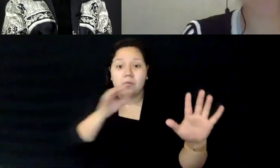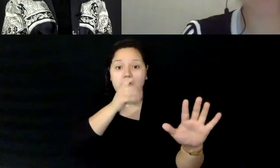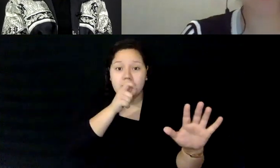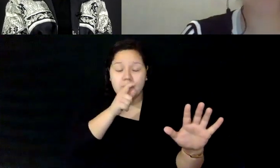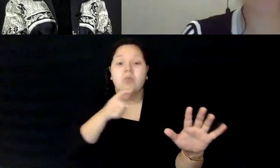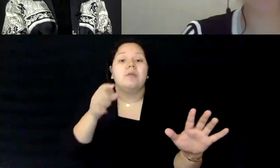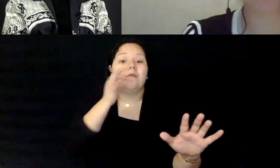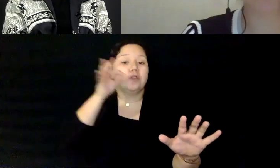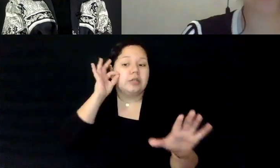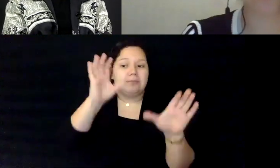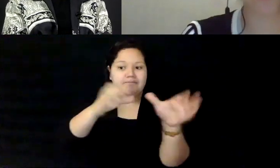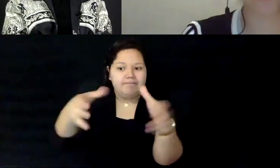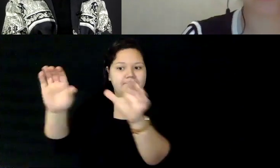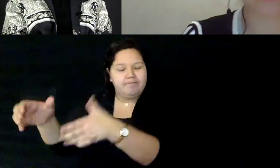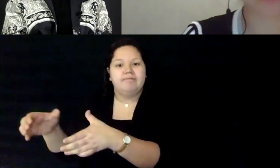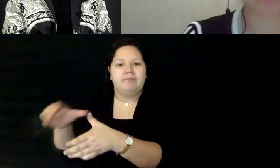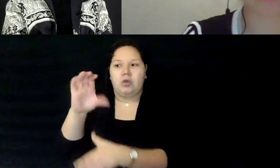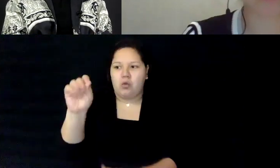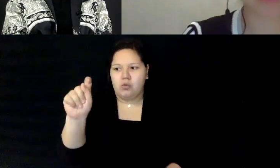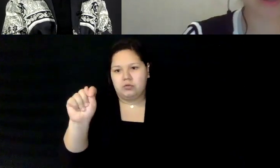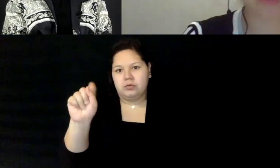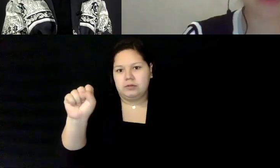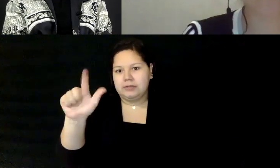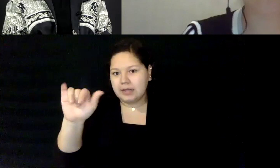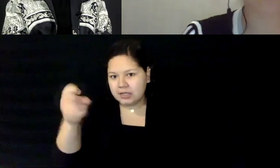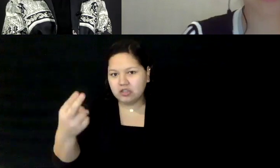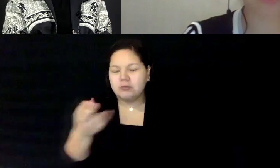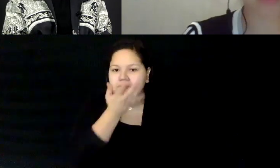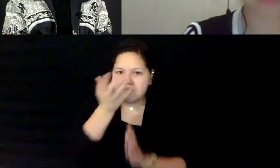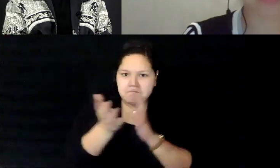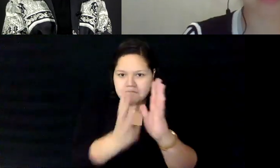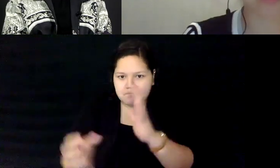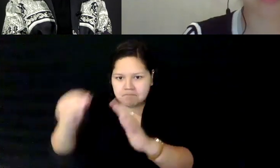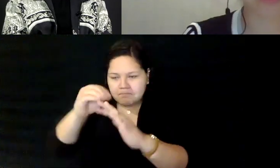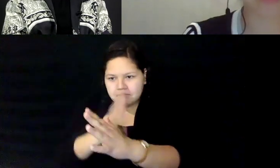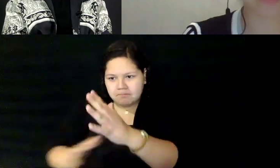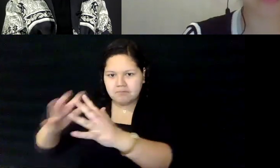Because much of Digital Carnival is taking place online, we also wanted to consider the legacy of